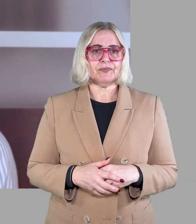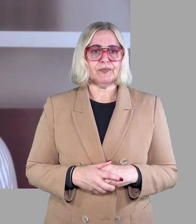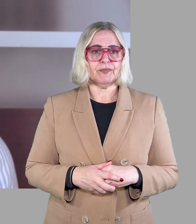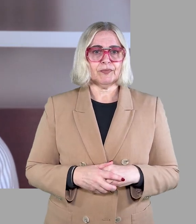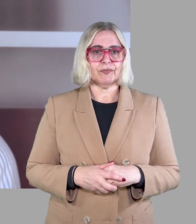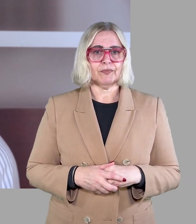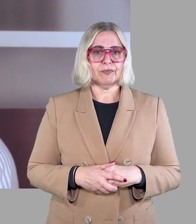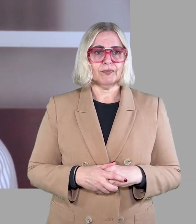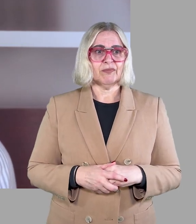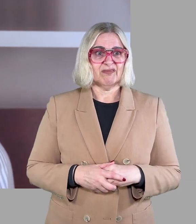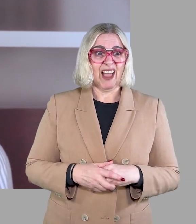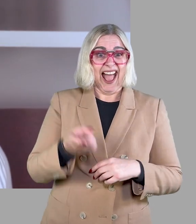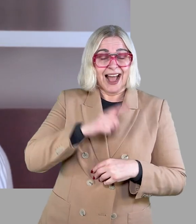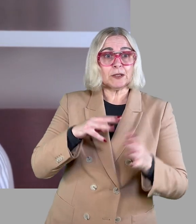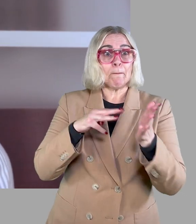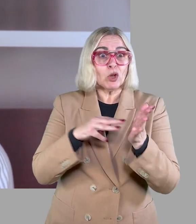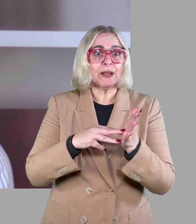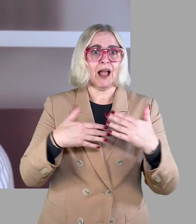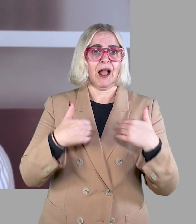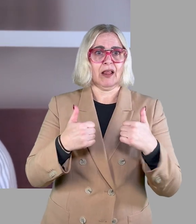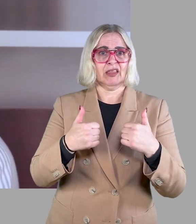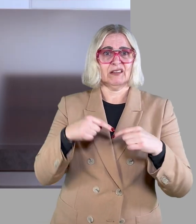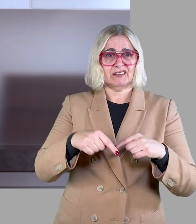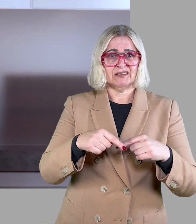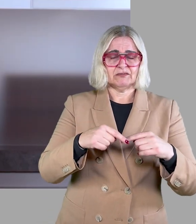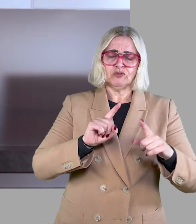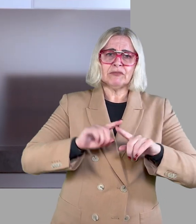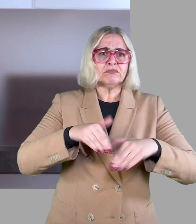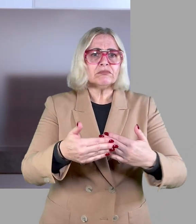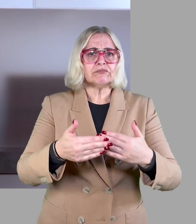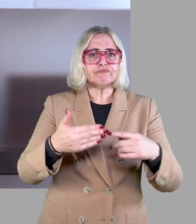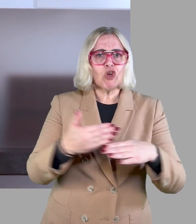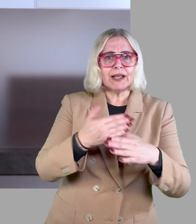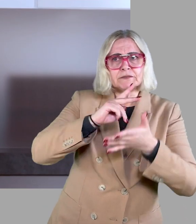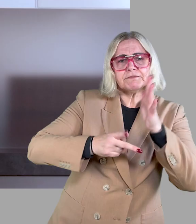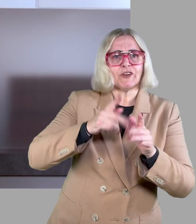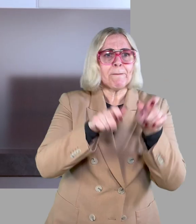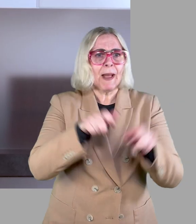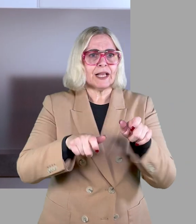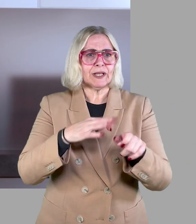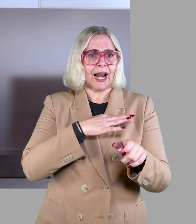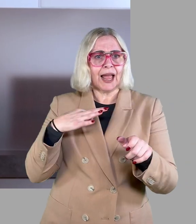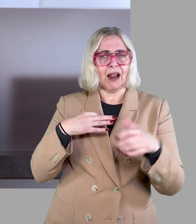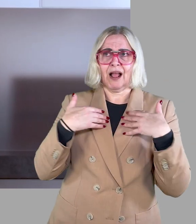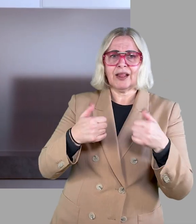context of cardiovascular and kidney and metabolic health presents an actionable framework for patients, for health care professionals,